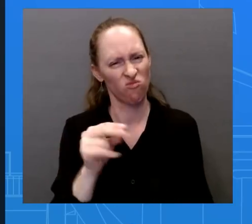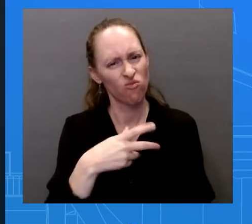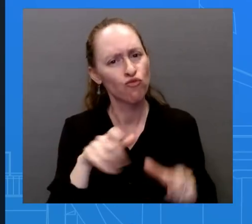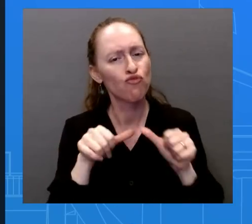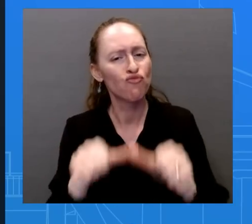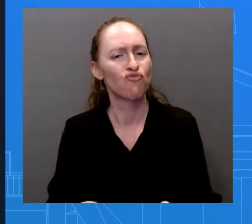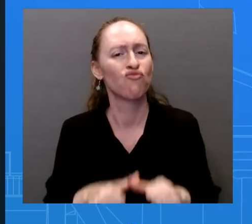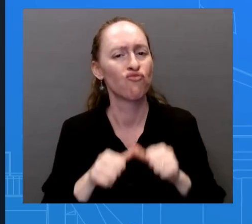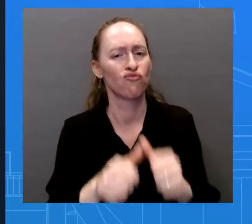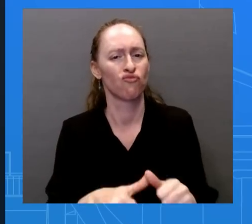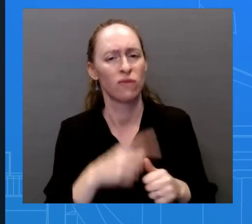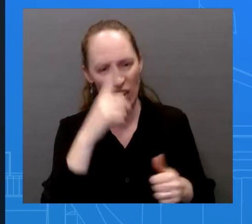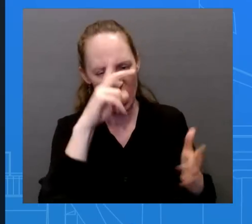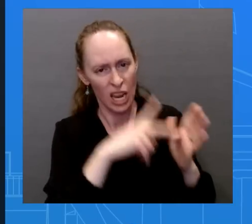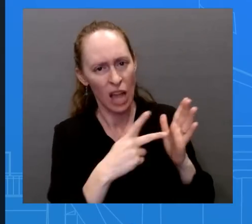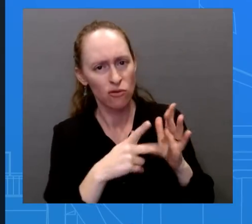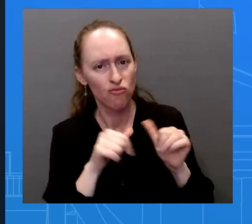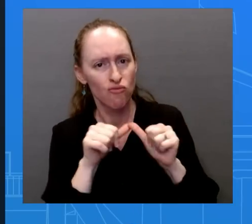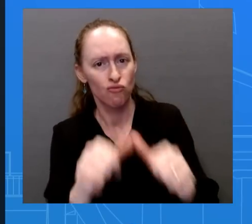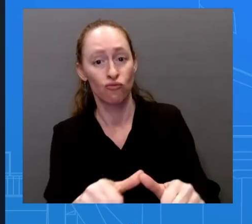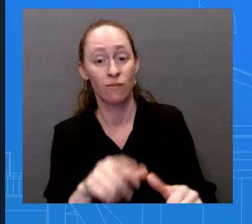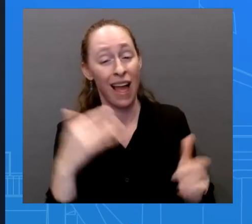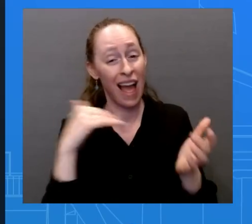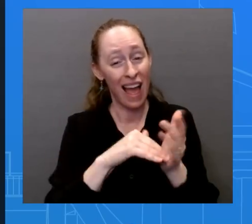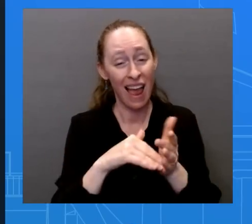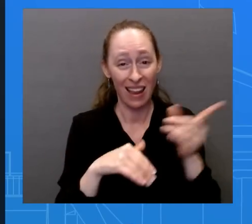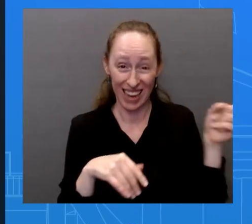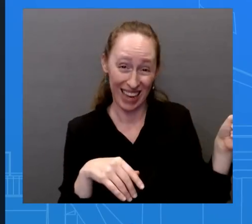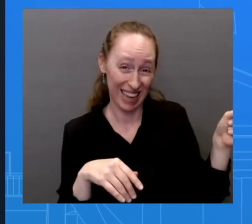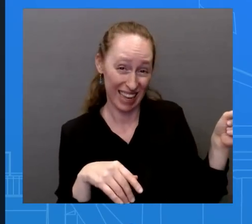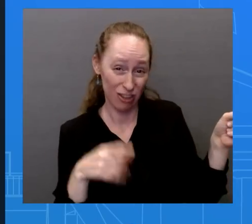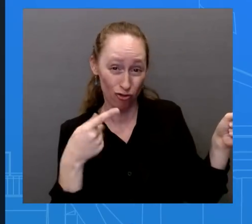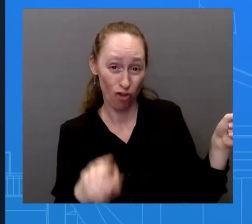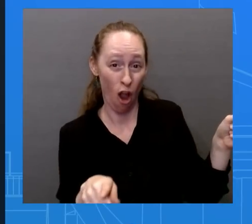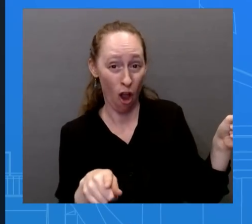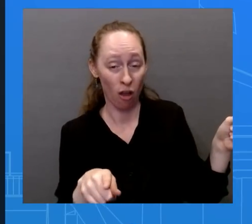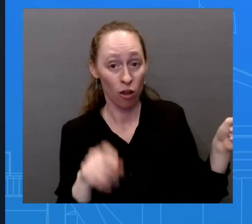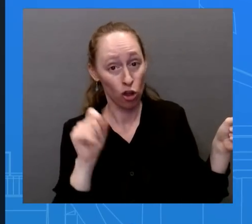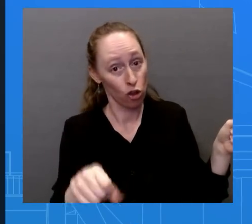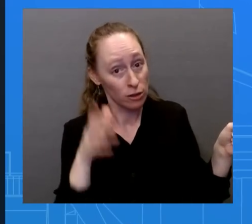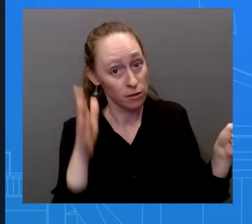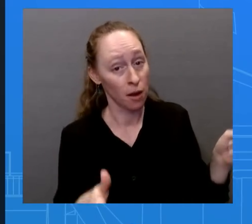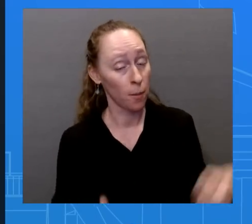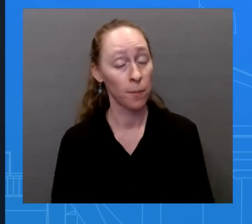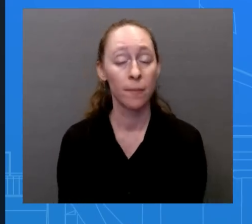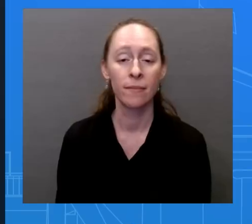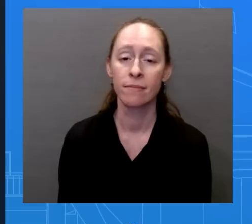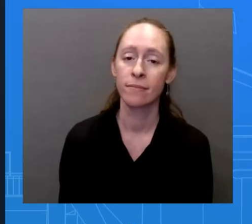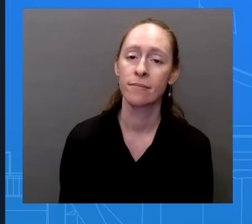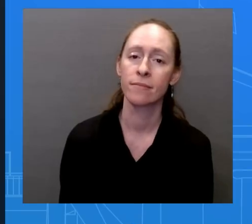and he could stop it if he wishes. Go ahead, The Press: Karine, the President -- (clears throat) -- excuse me -- has made clear